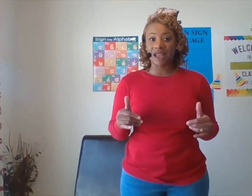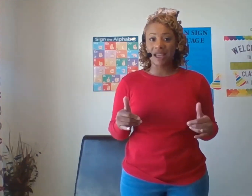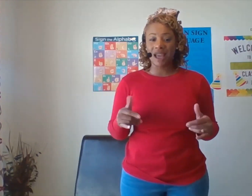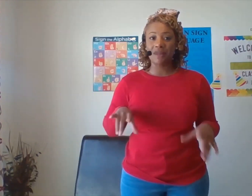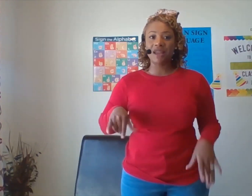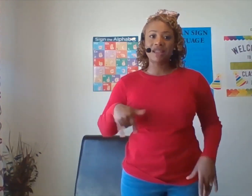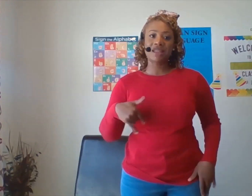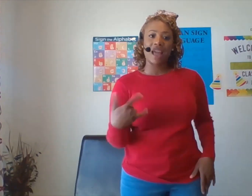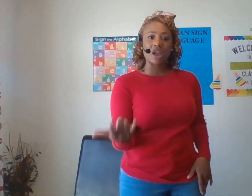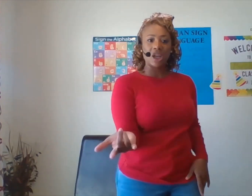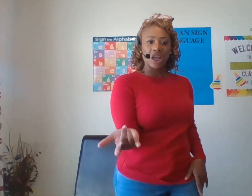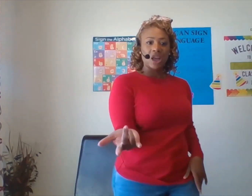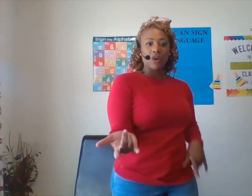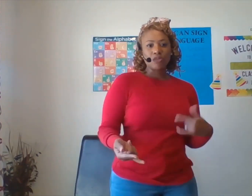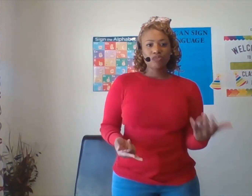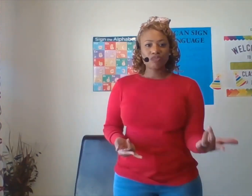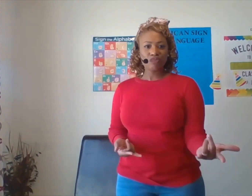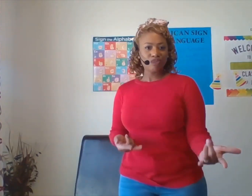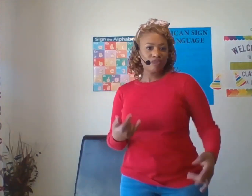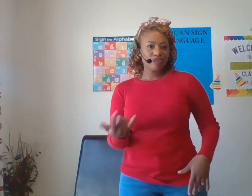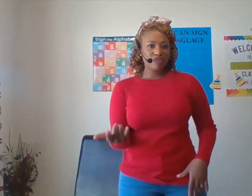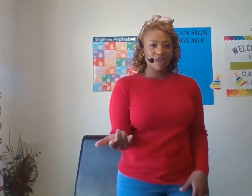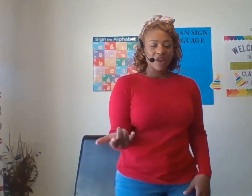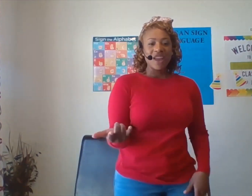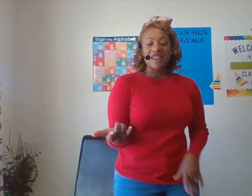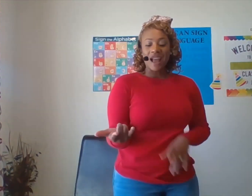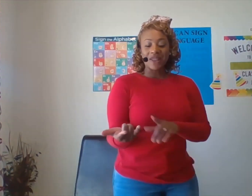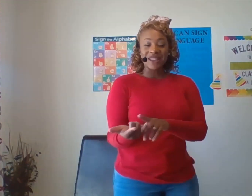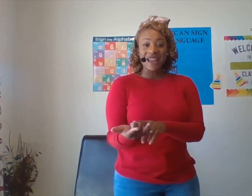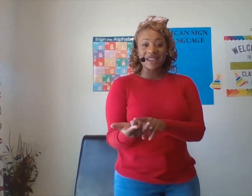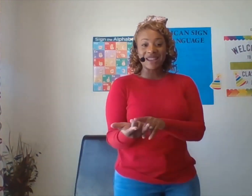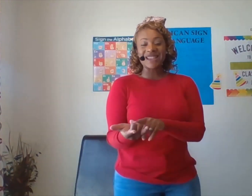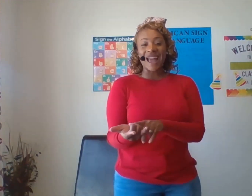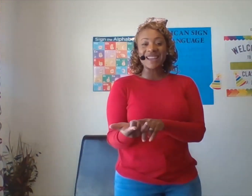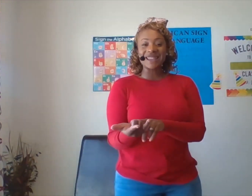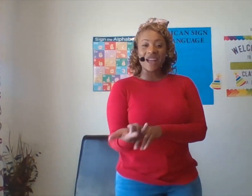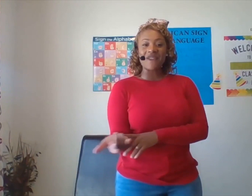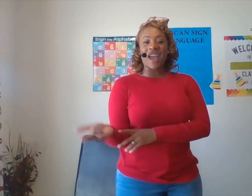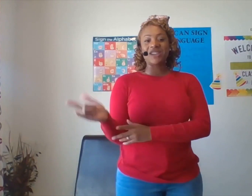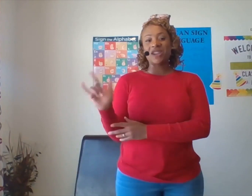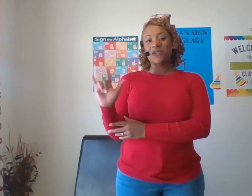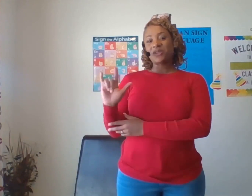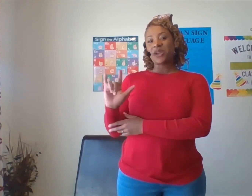hand because it's like now the sign itself actually if you turn